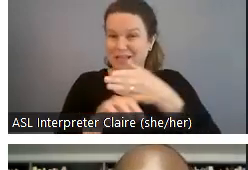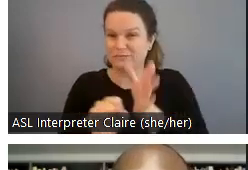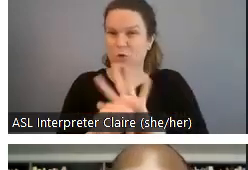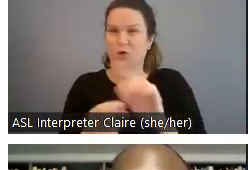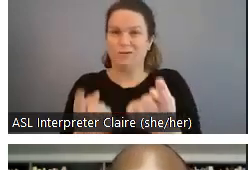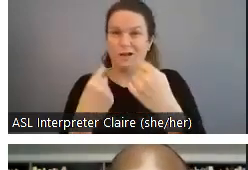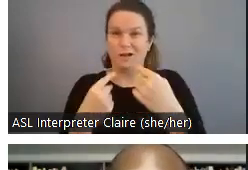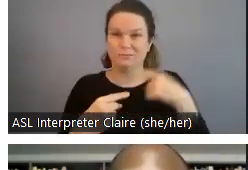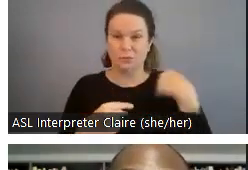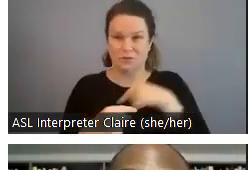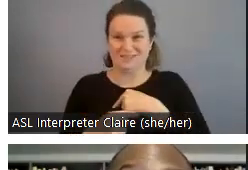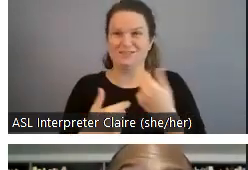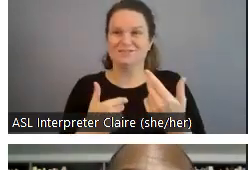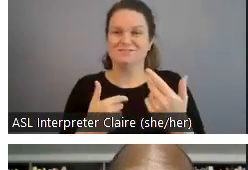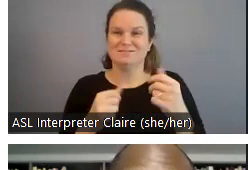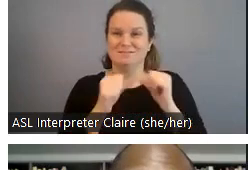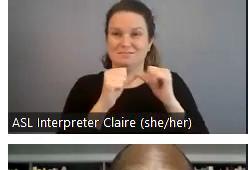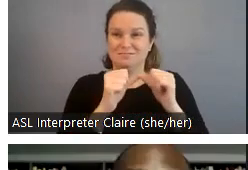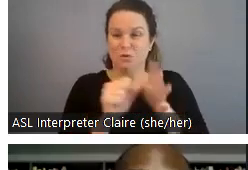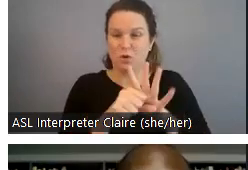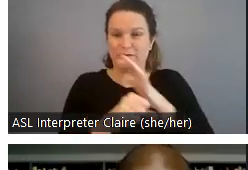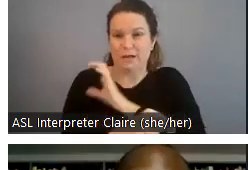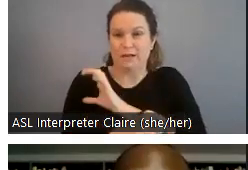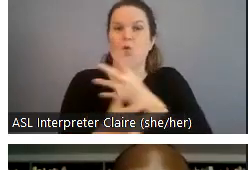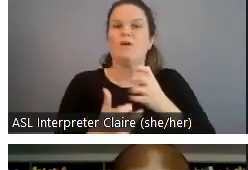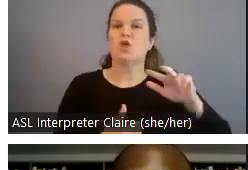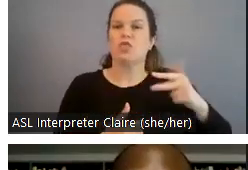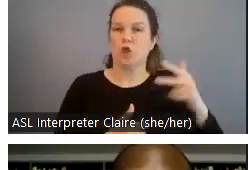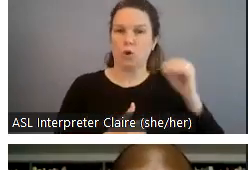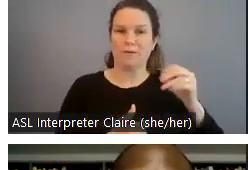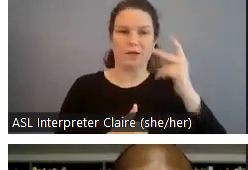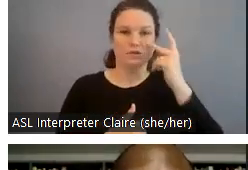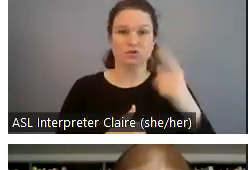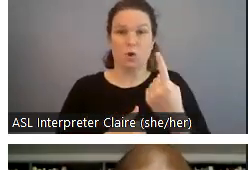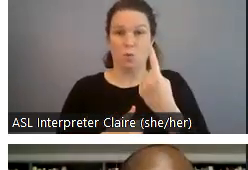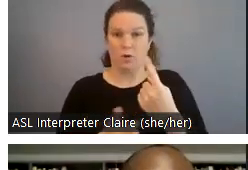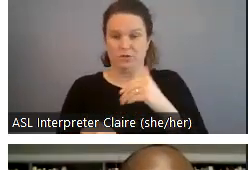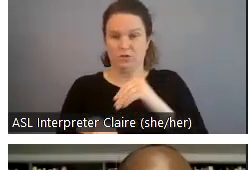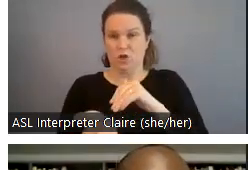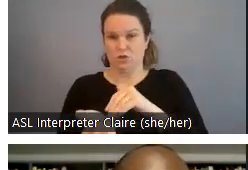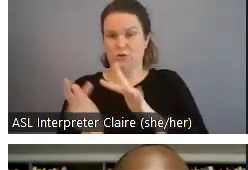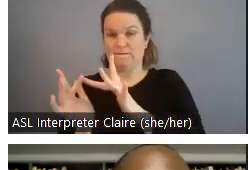to the COVID Clinic thinking that she wants a third opinion. She was seen by a Dr. P virtually for Long COVID